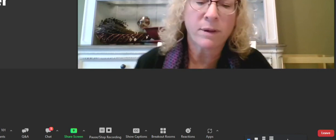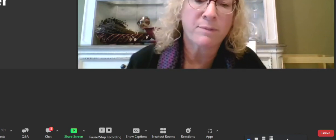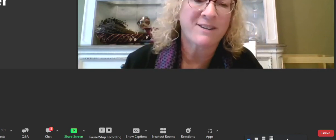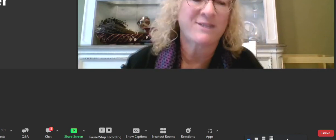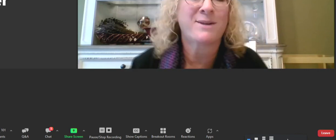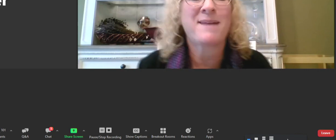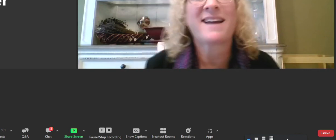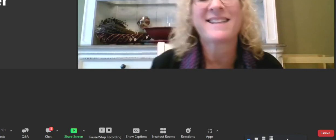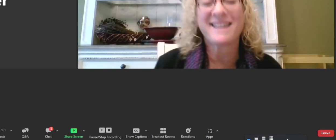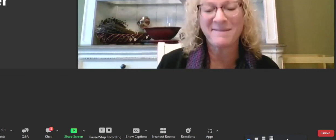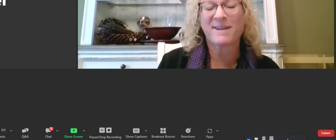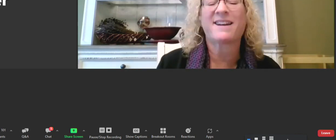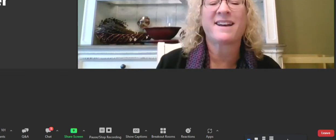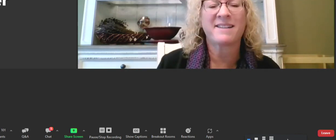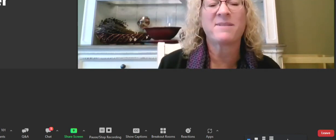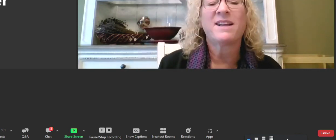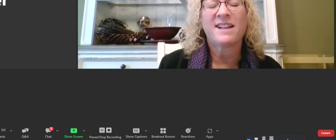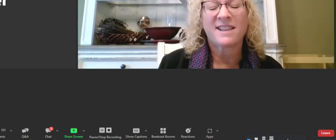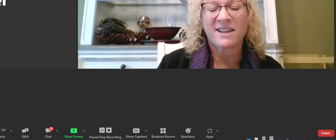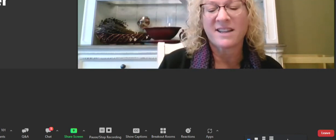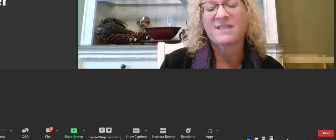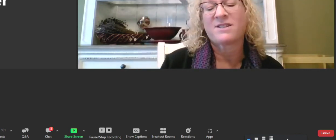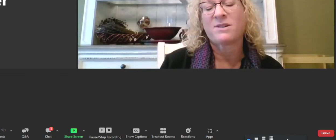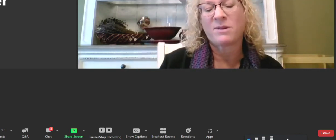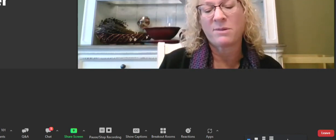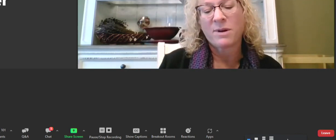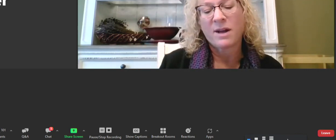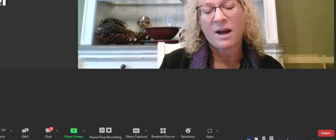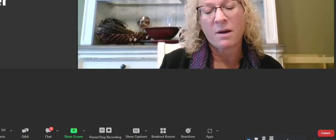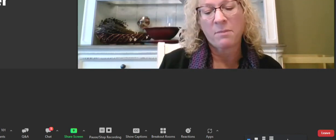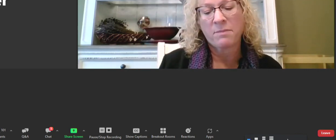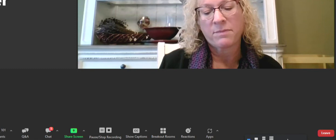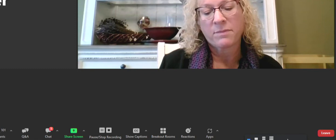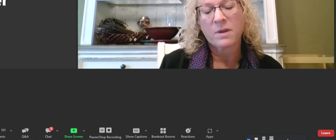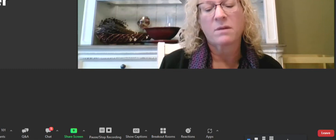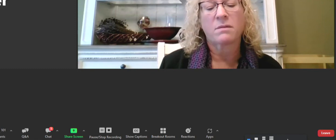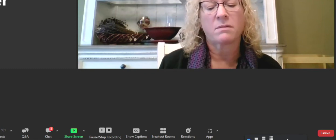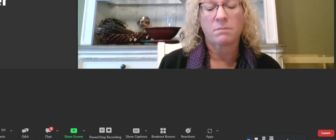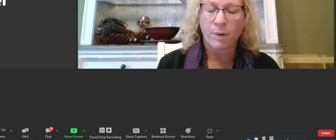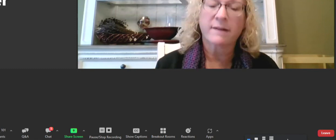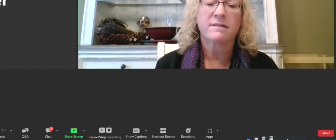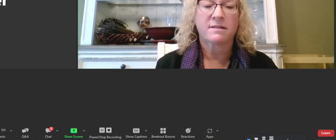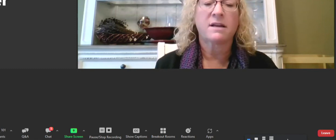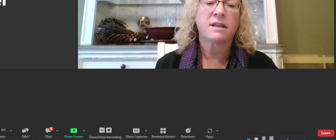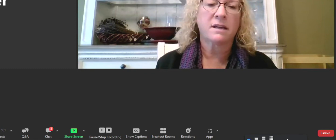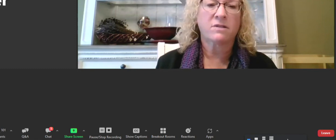blood pressure automatically, but I'm looking to practice daily,